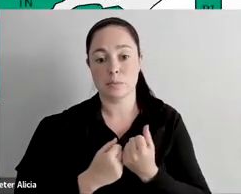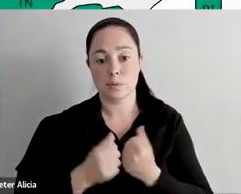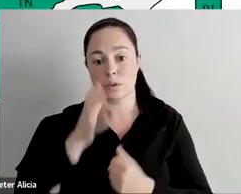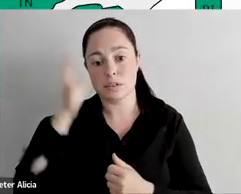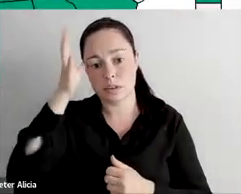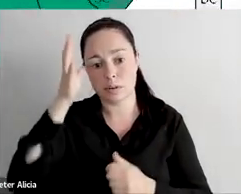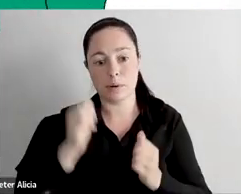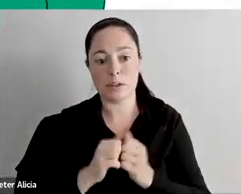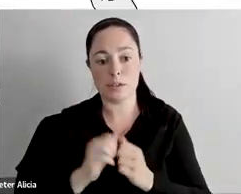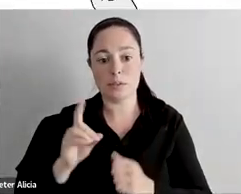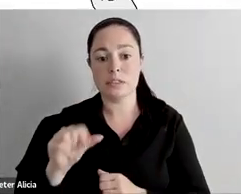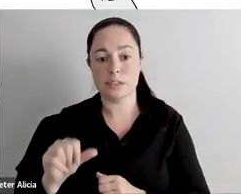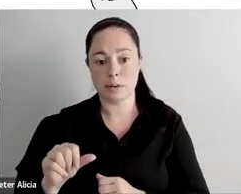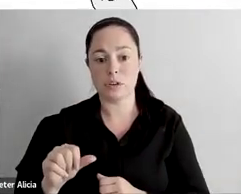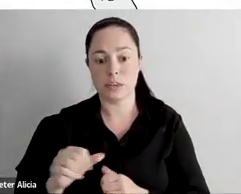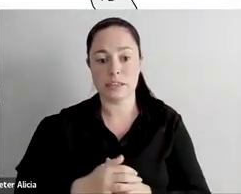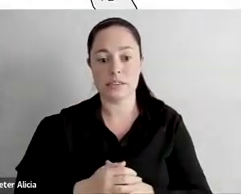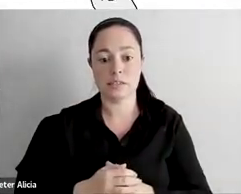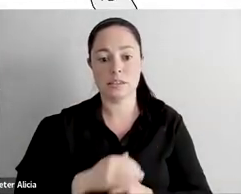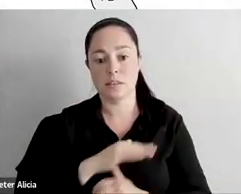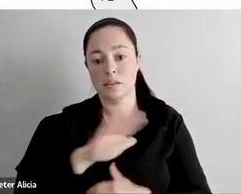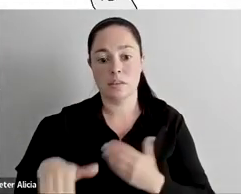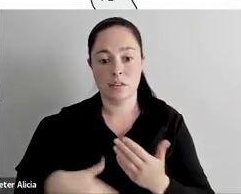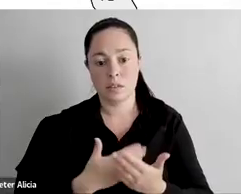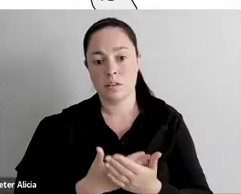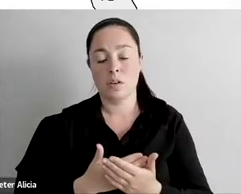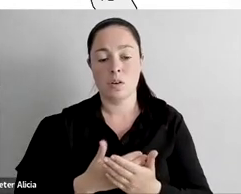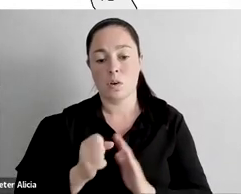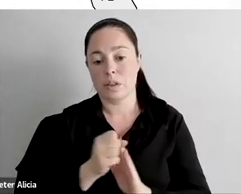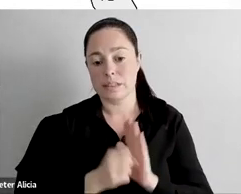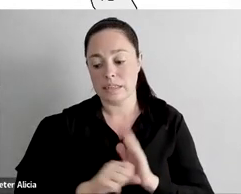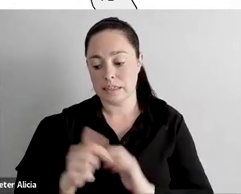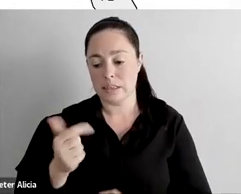So all of these states in green have passed